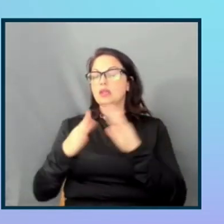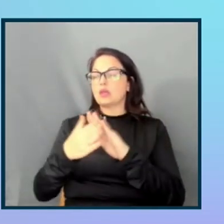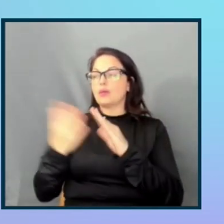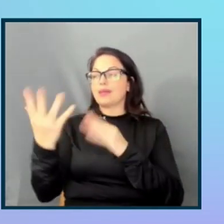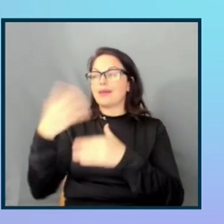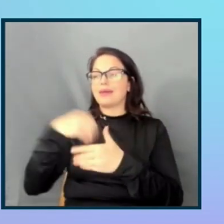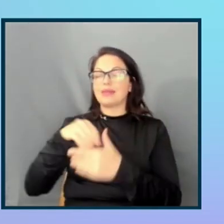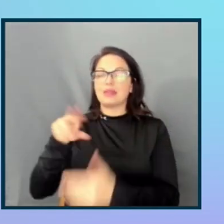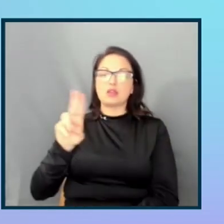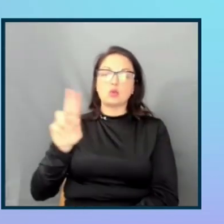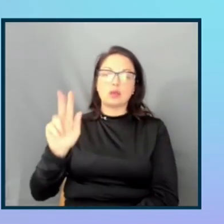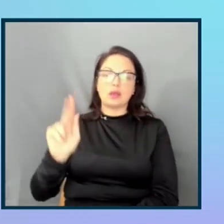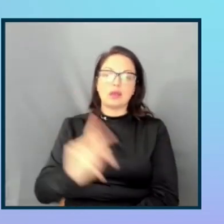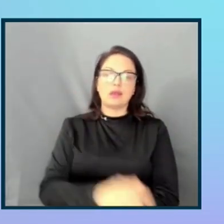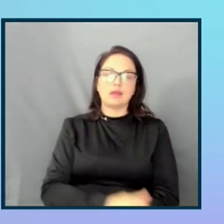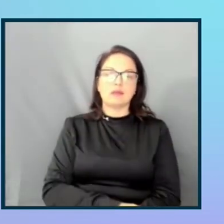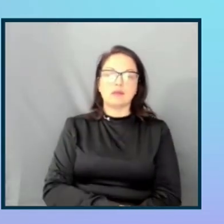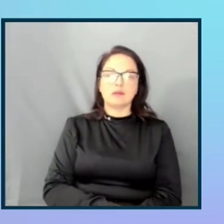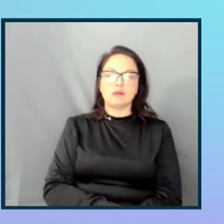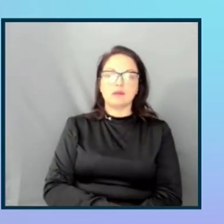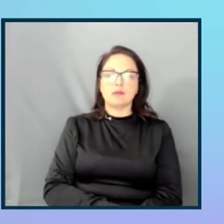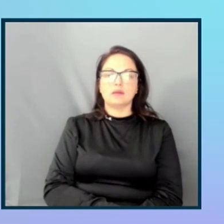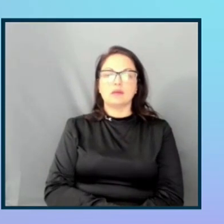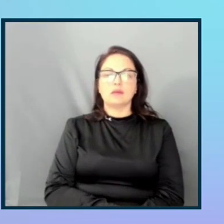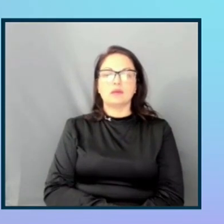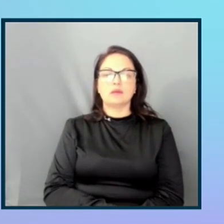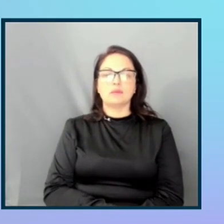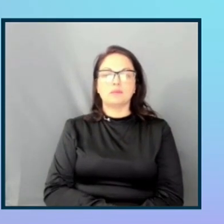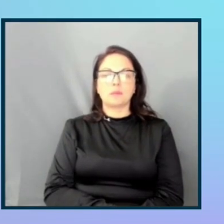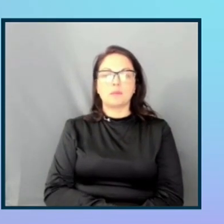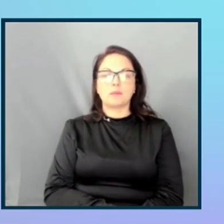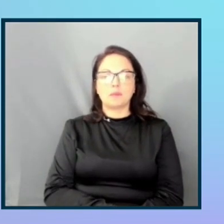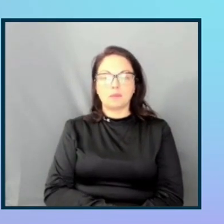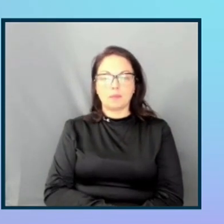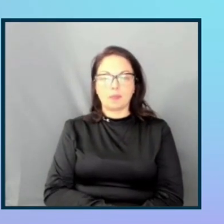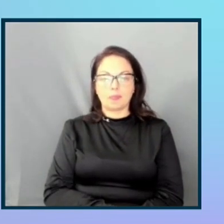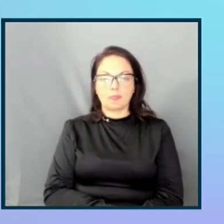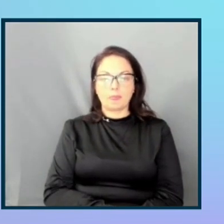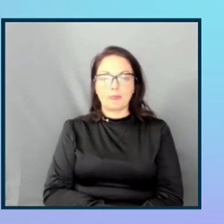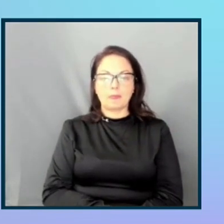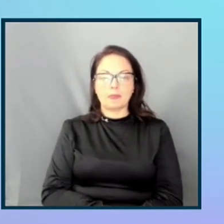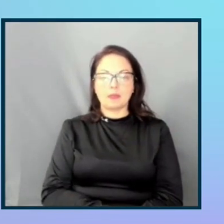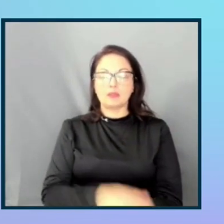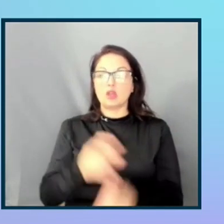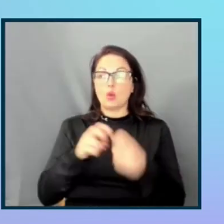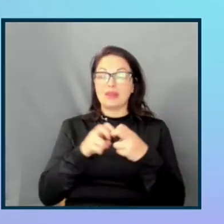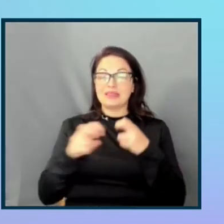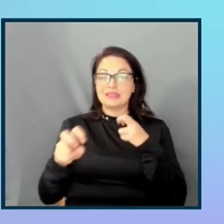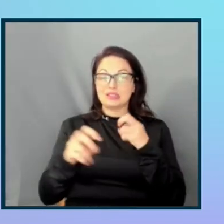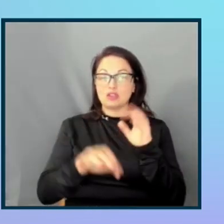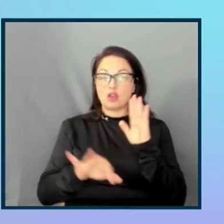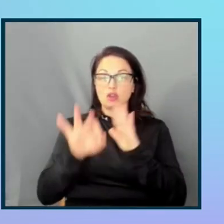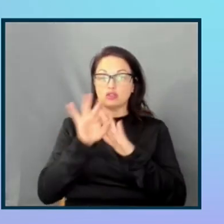And we were hearing from other parties that it's hard to find these people, but actually it's not.